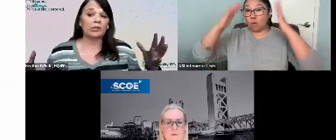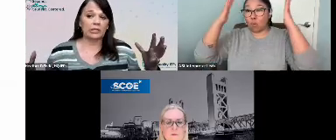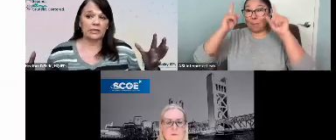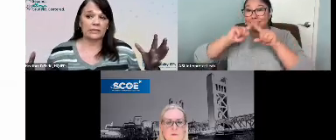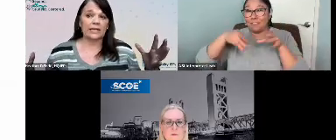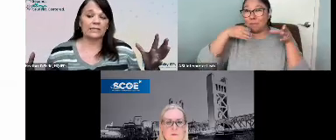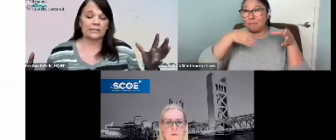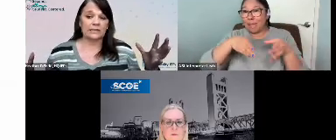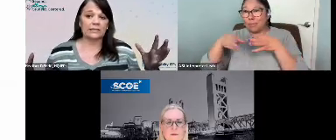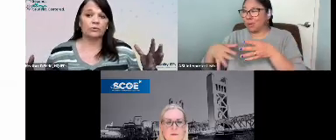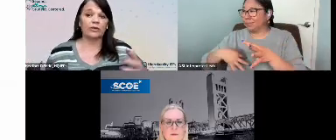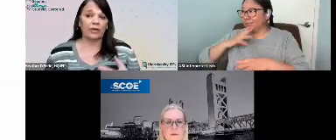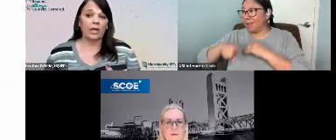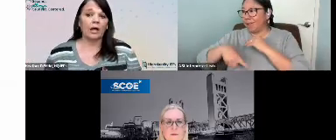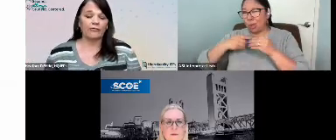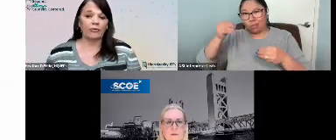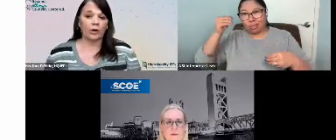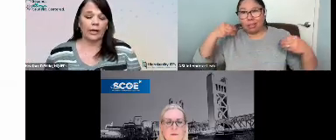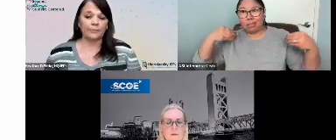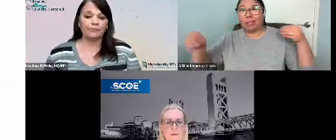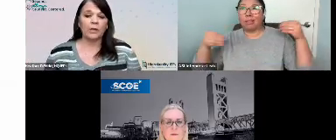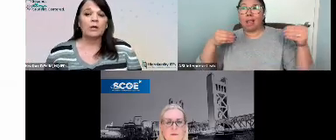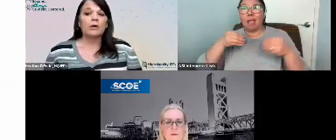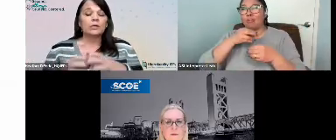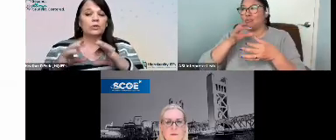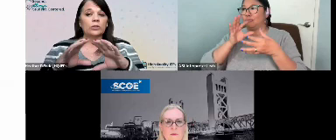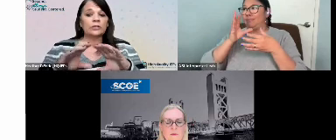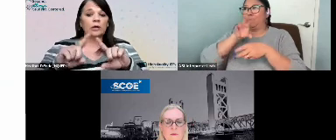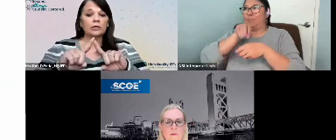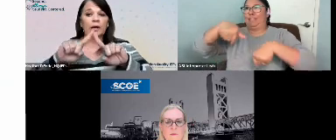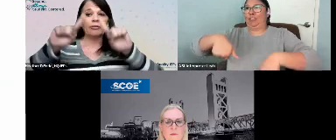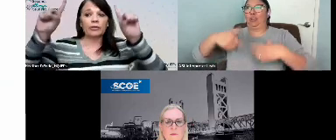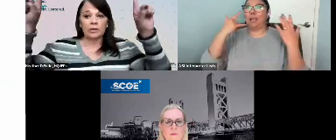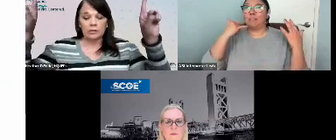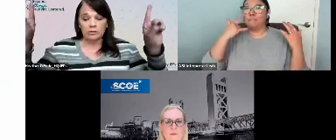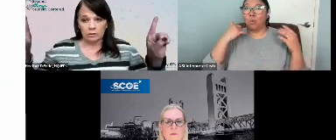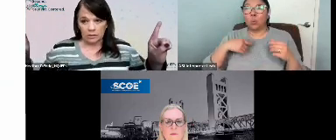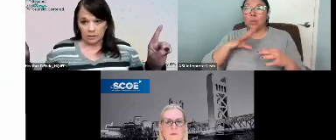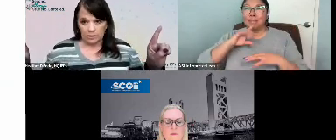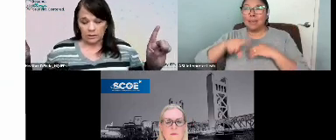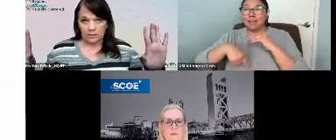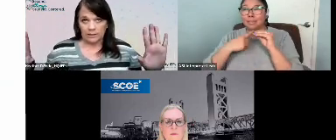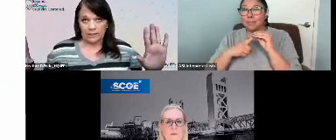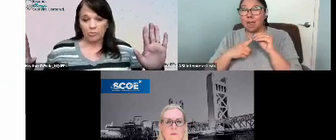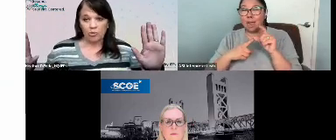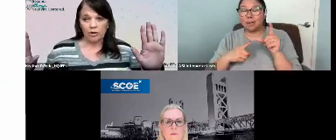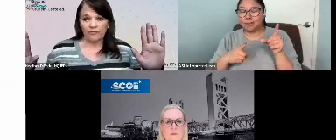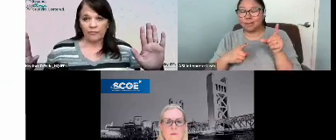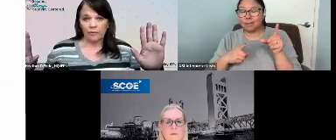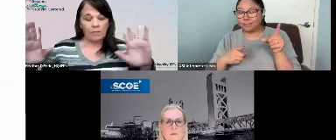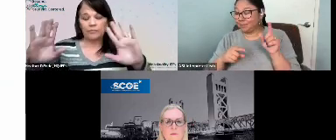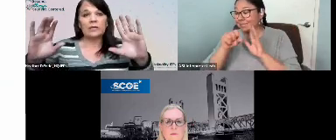flexibilities that exist within California. So, as we talked about the the the state board of